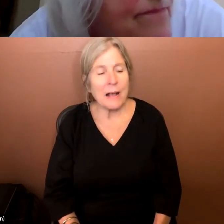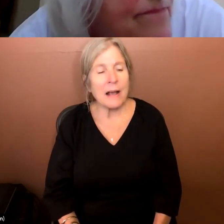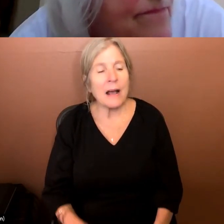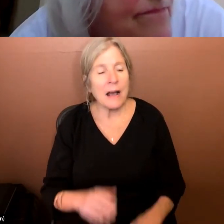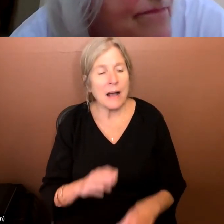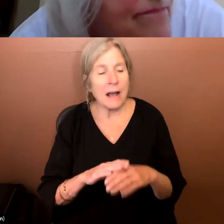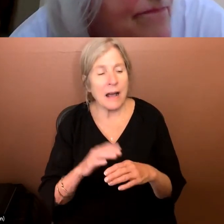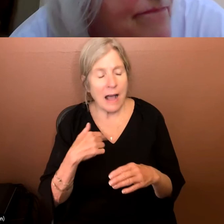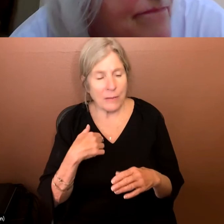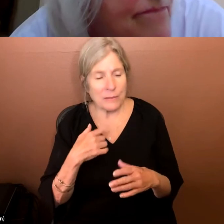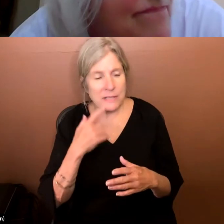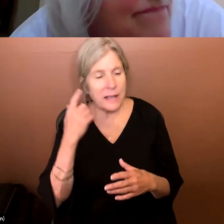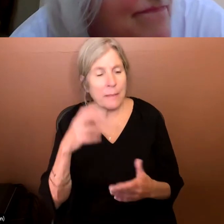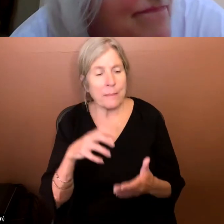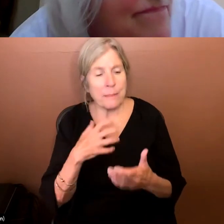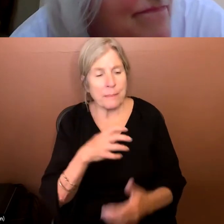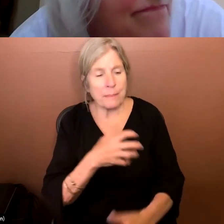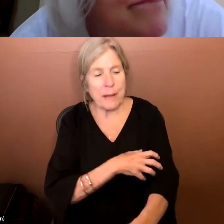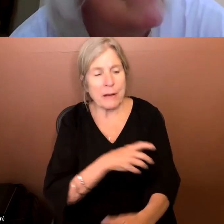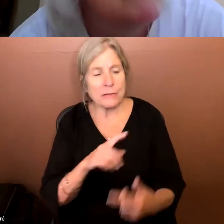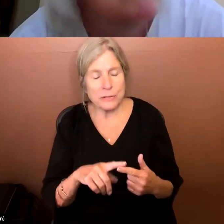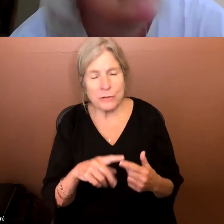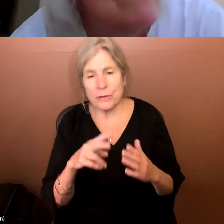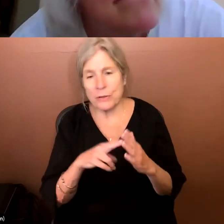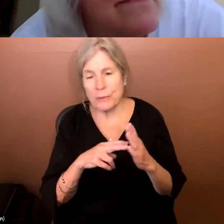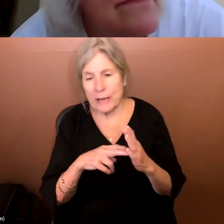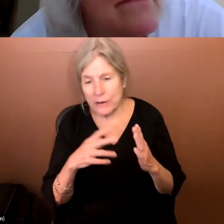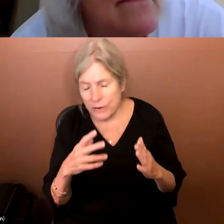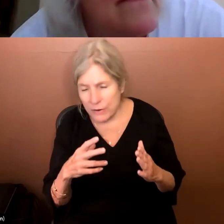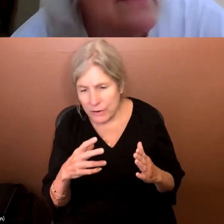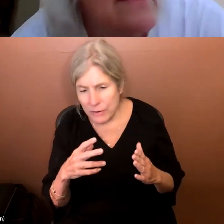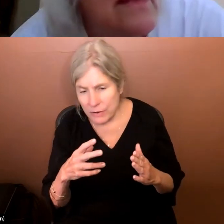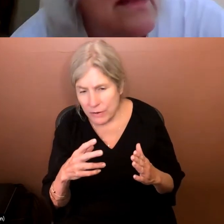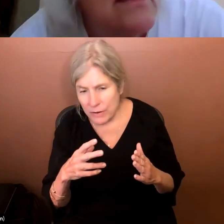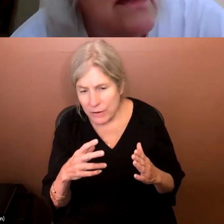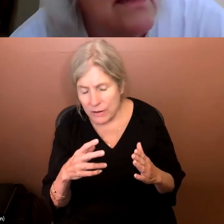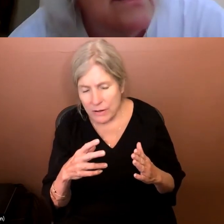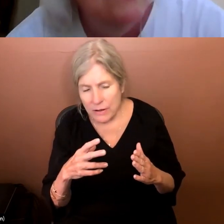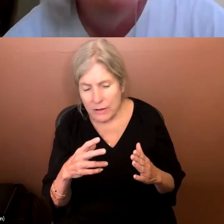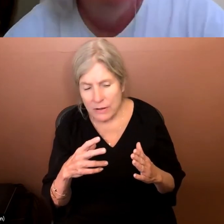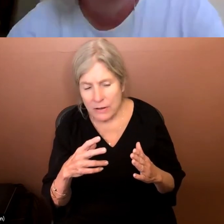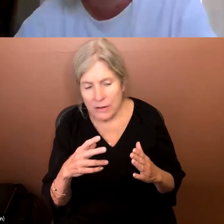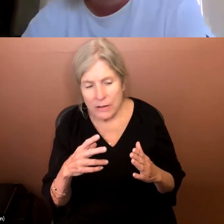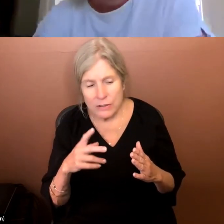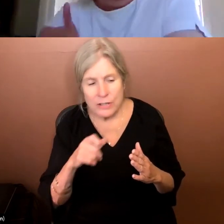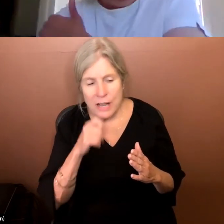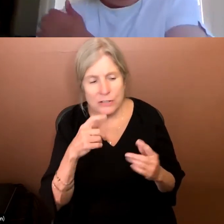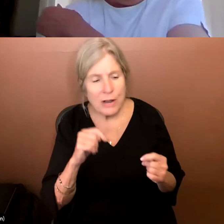reader. Not try to discipline the reader. We should only be in a position to suggest